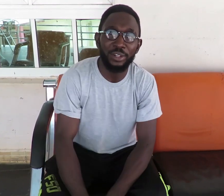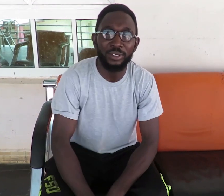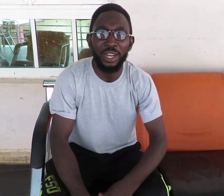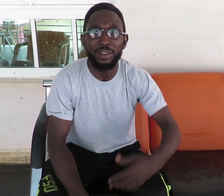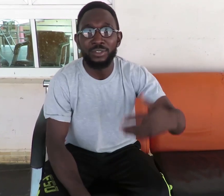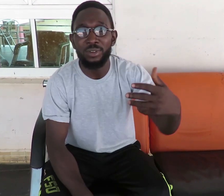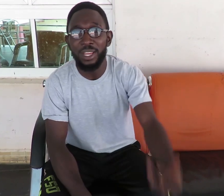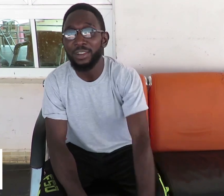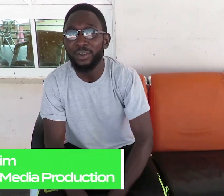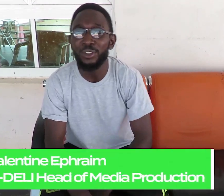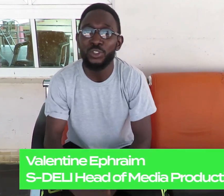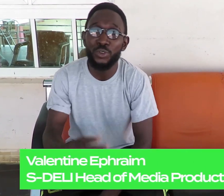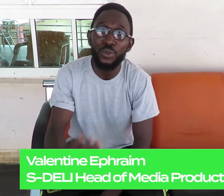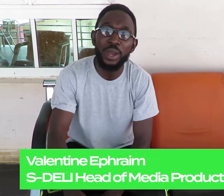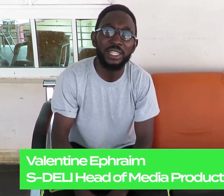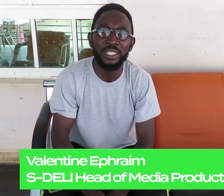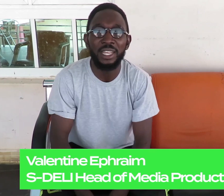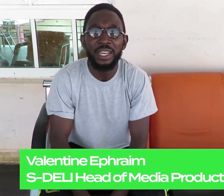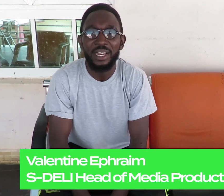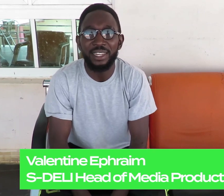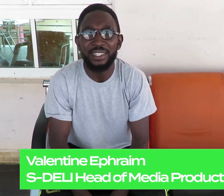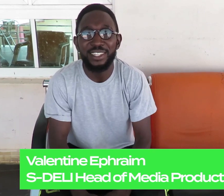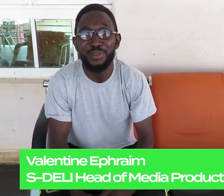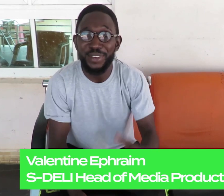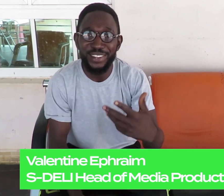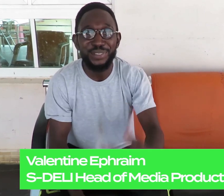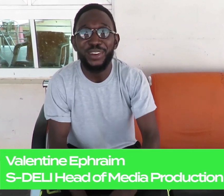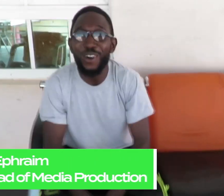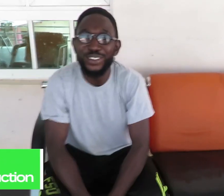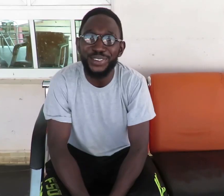way from Abuja, to Kaduna, to Lagos, to US and it's been, it's been awesome, you know?